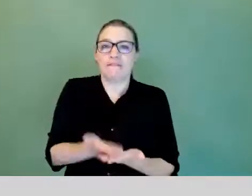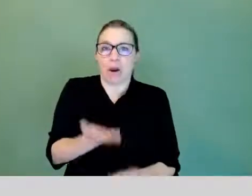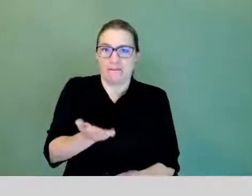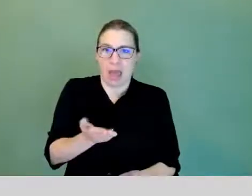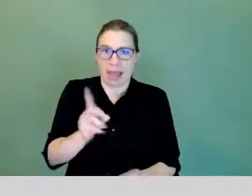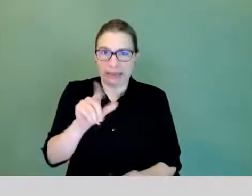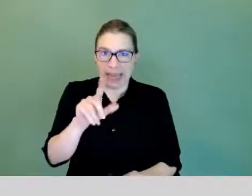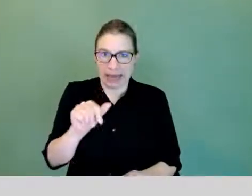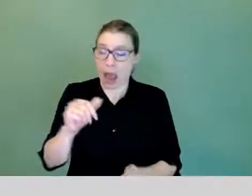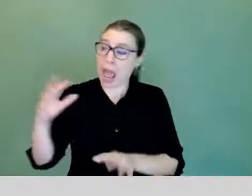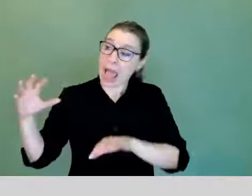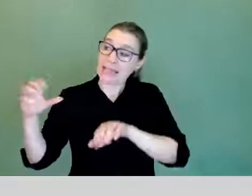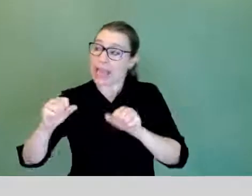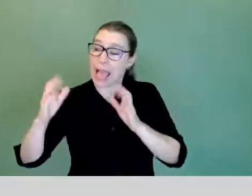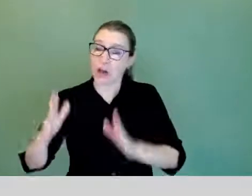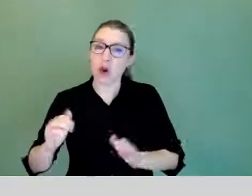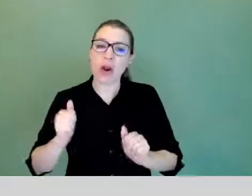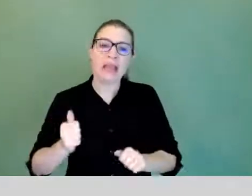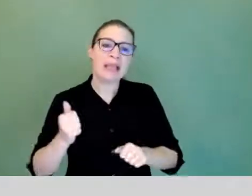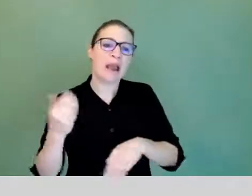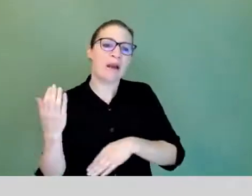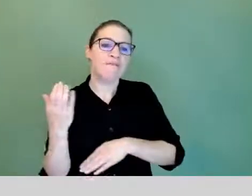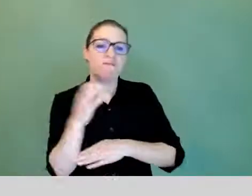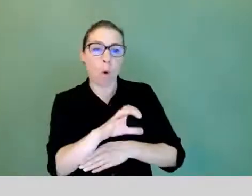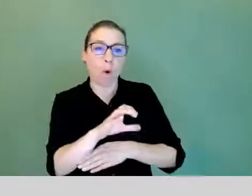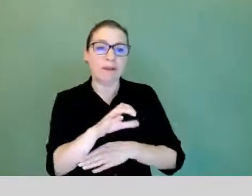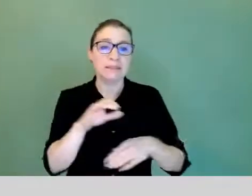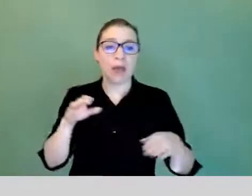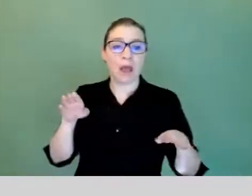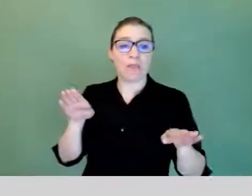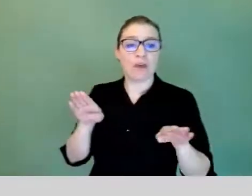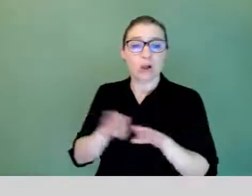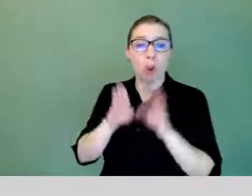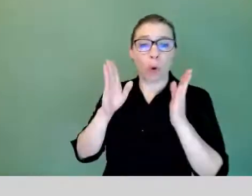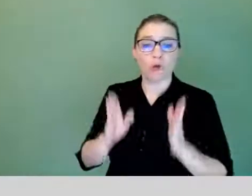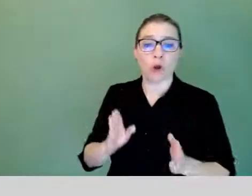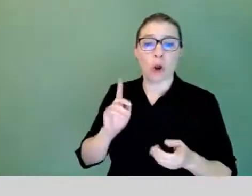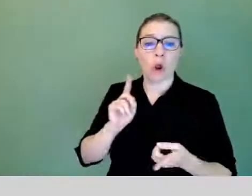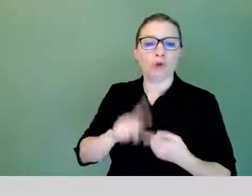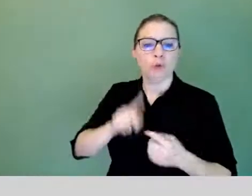So an attacker can simply force the browser to target the URLs